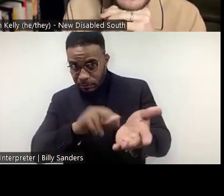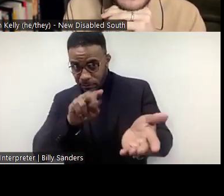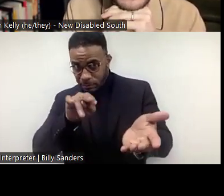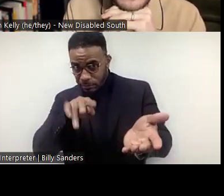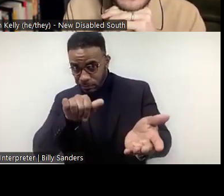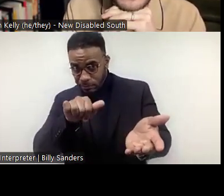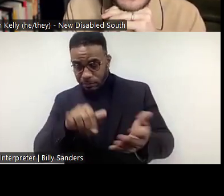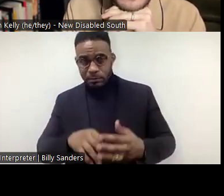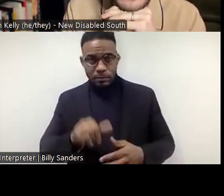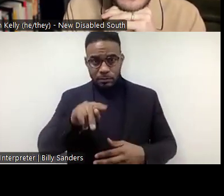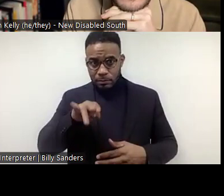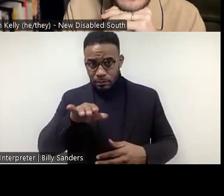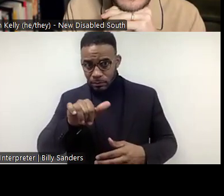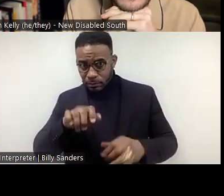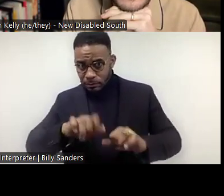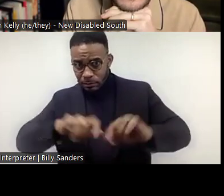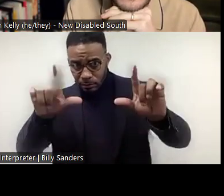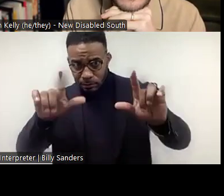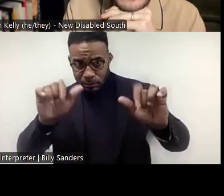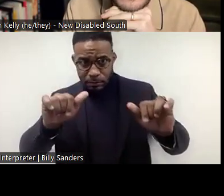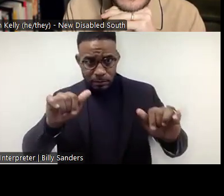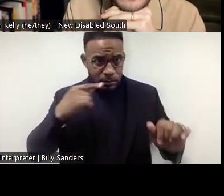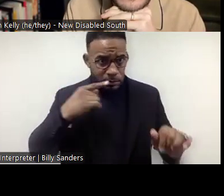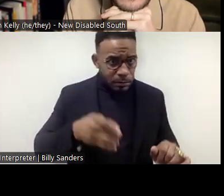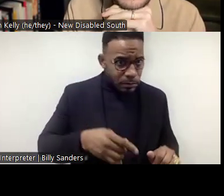right now. I don't know if you want to check.